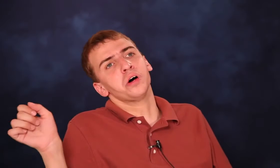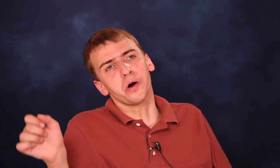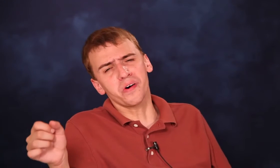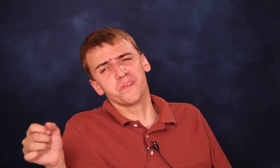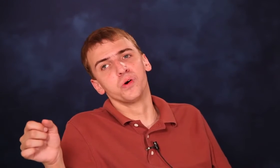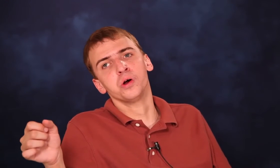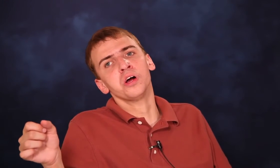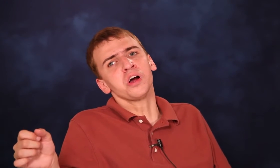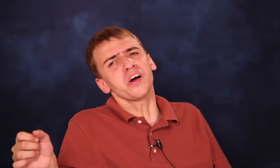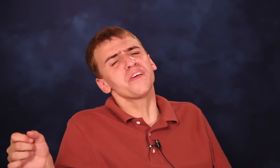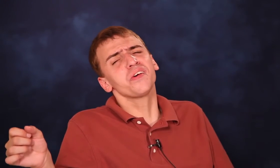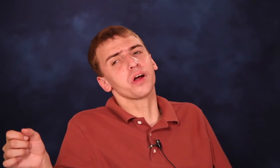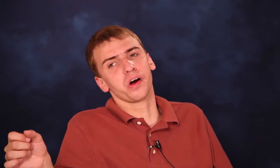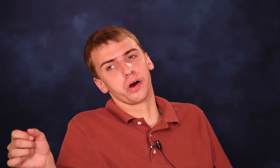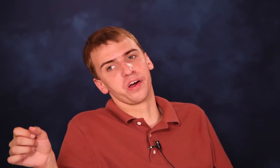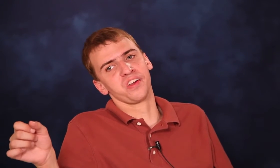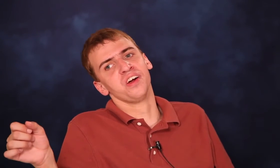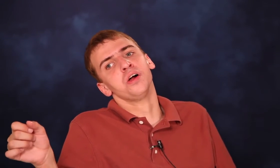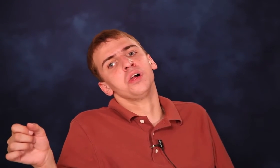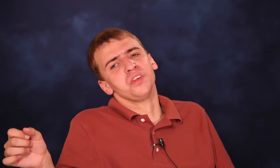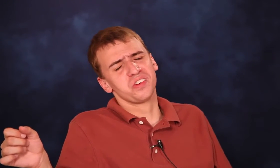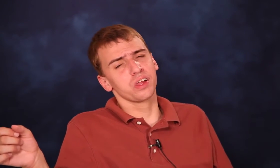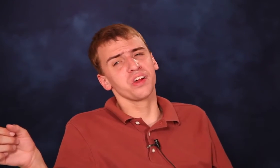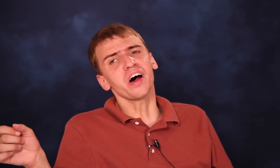However, having a guardian does not